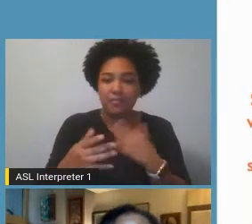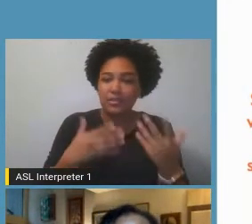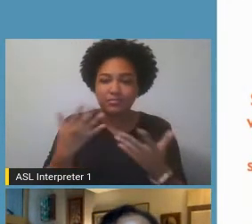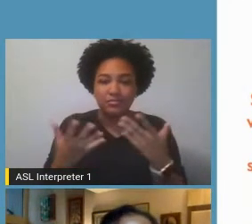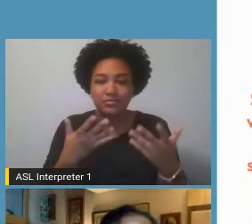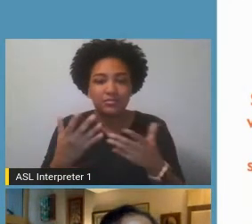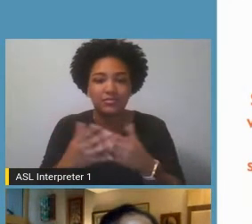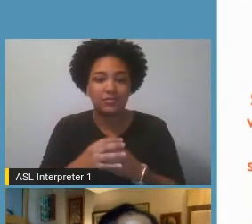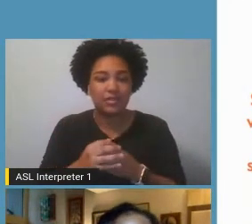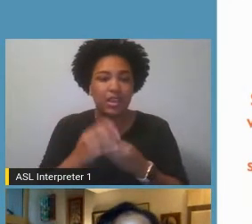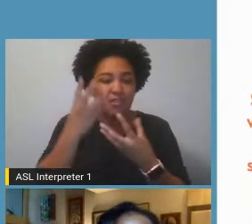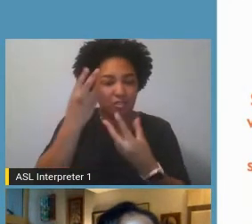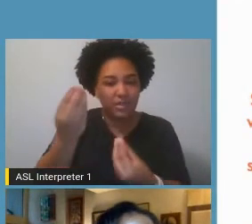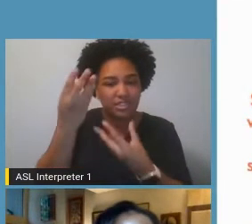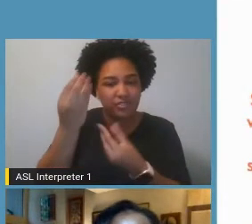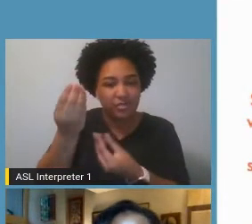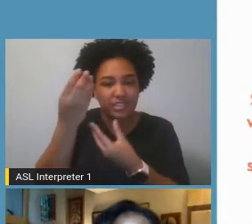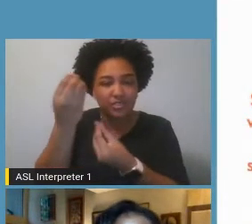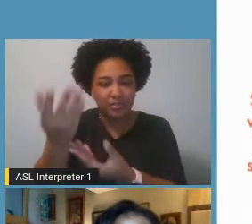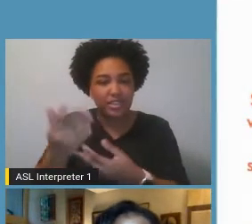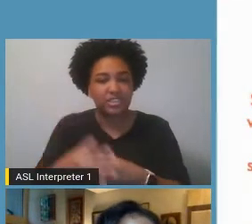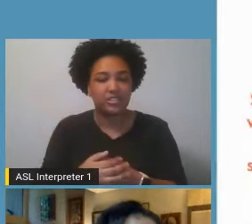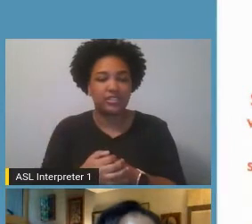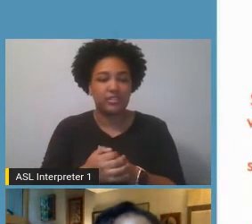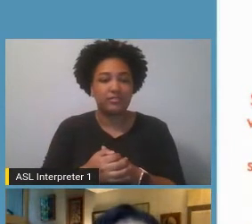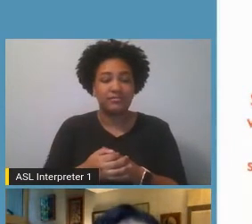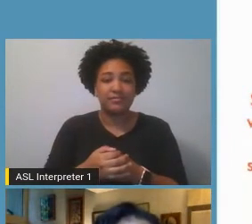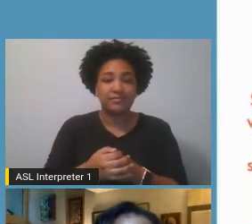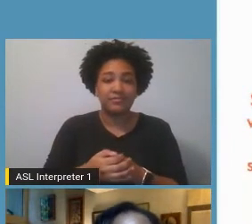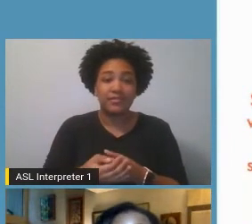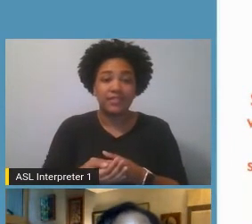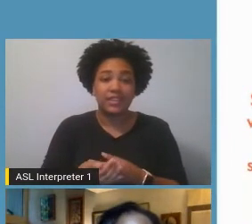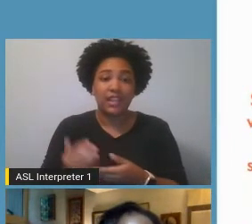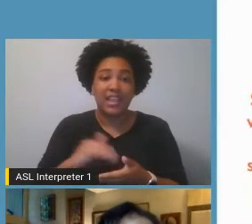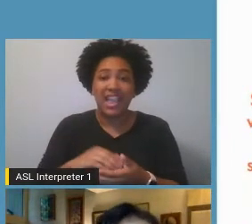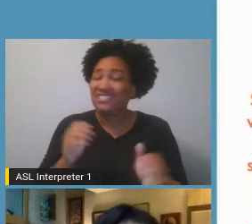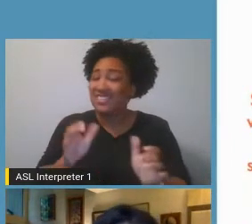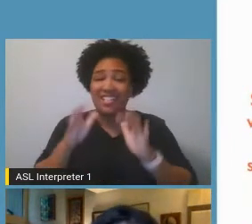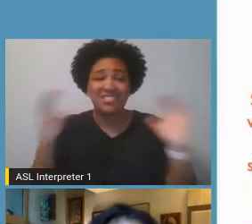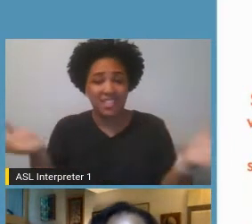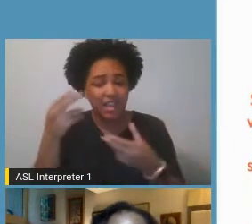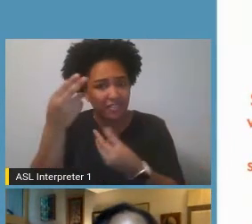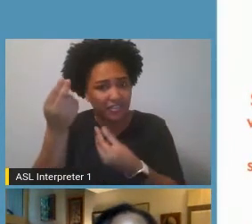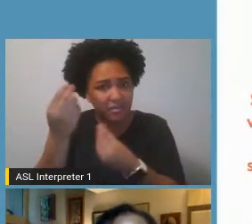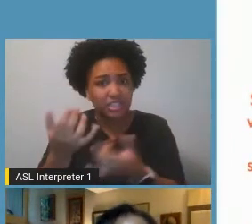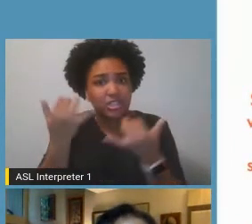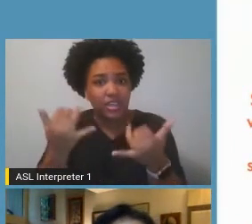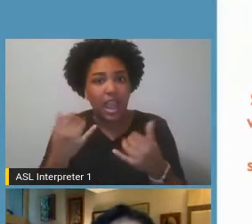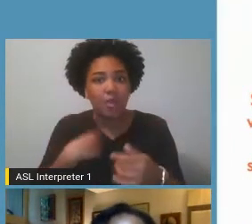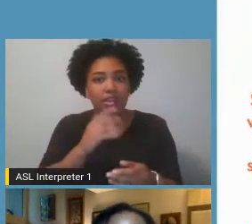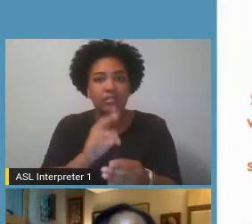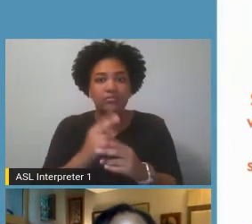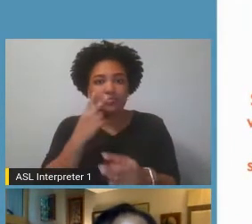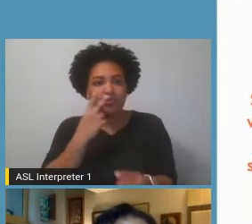and again, it's a wealth of information that we can now go back and has been document and